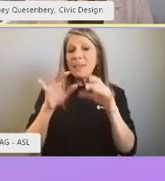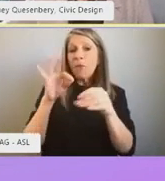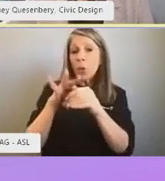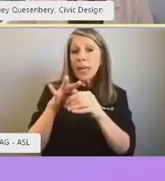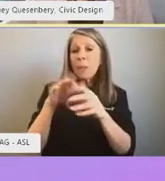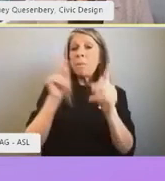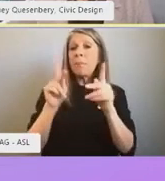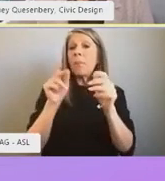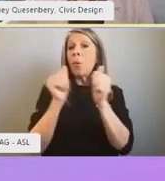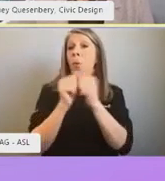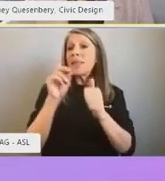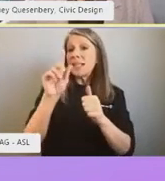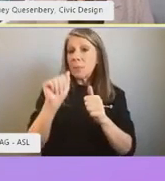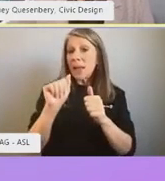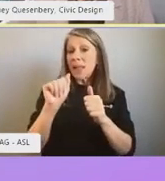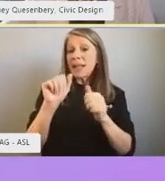states, even if they require